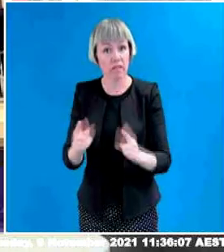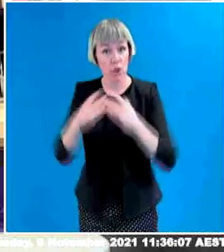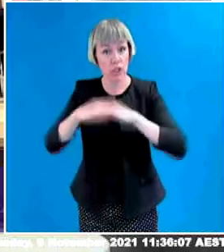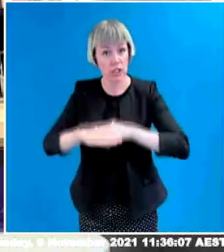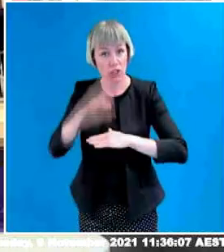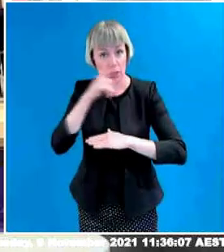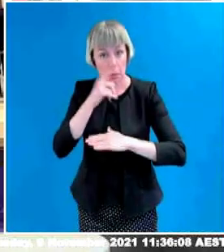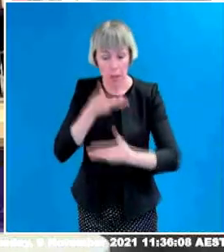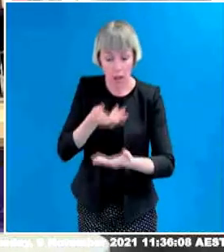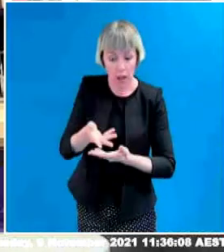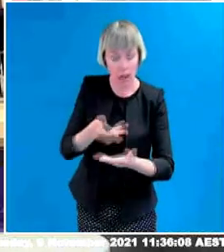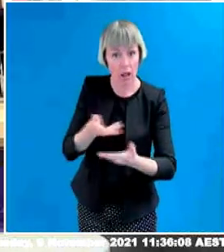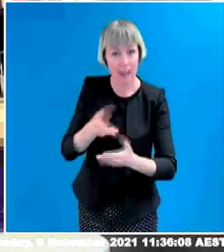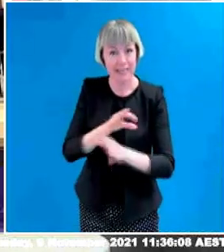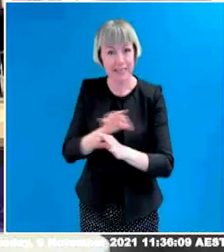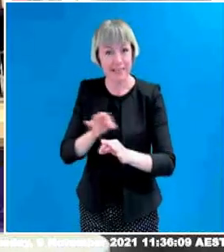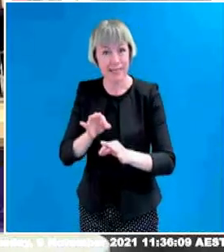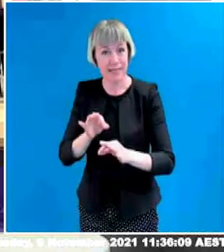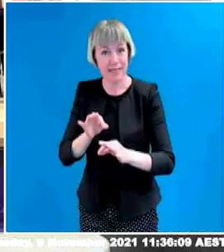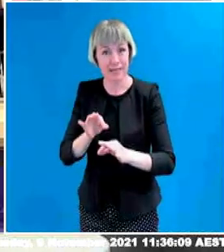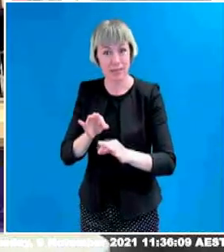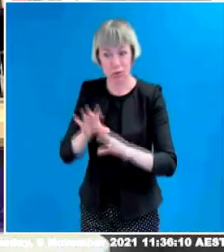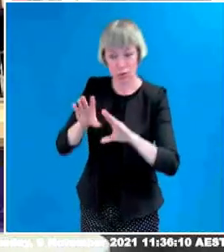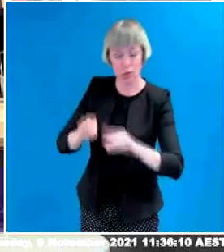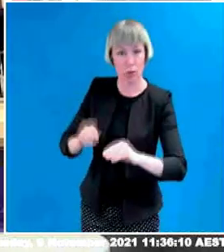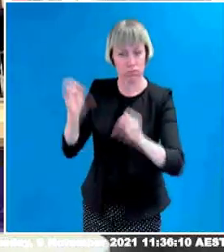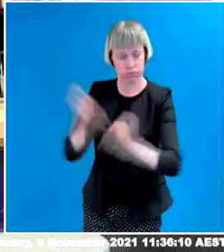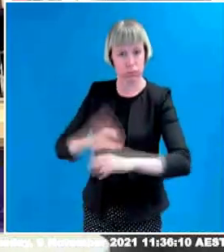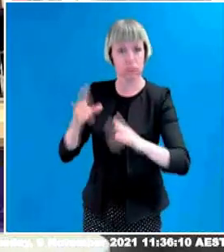Within the Guiding Principles, it is a soft law guidance, so there is no